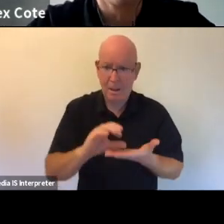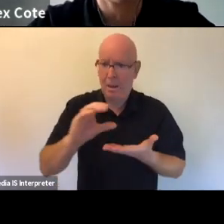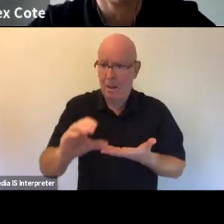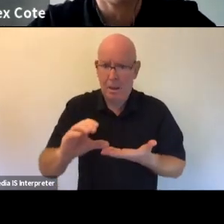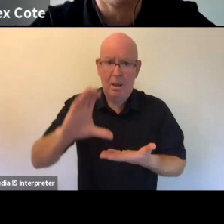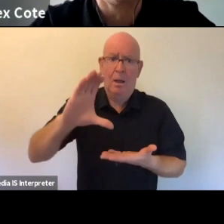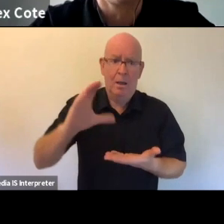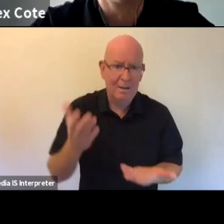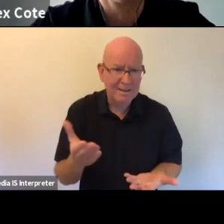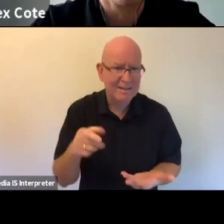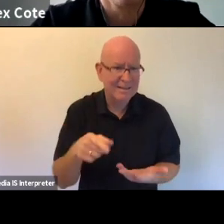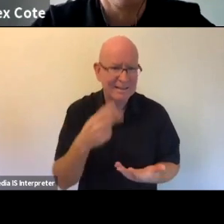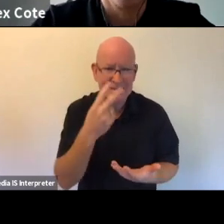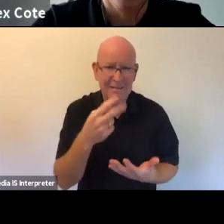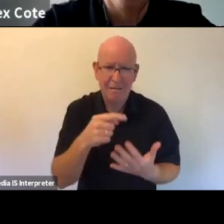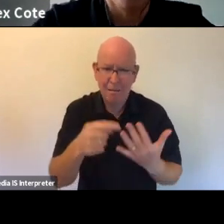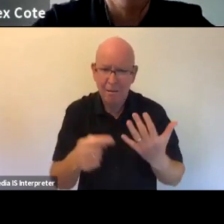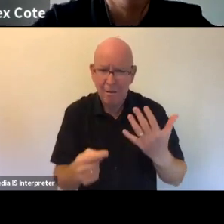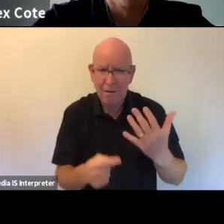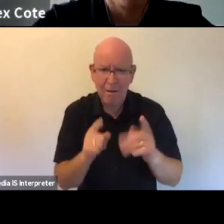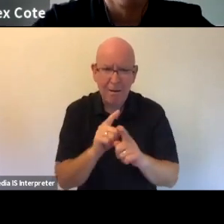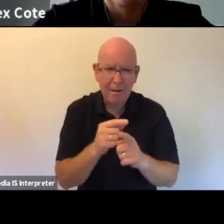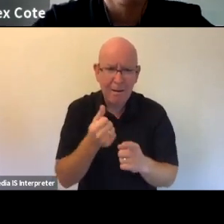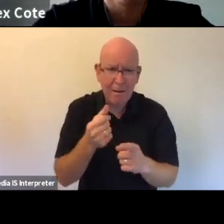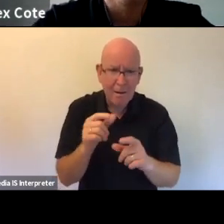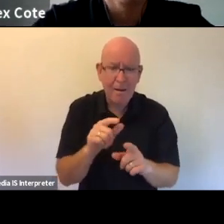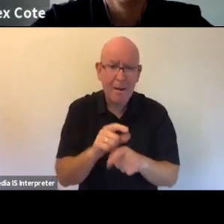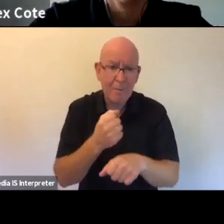for family members who provide support and are care-givers.